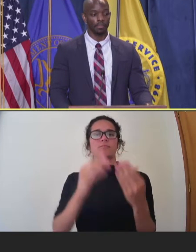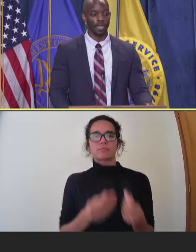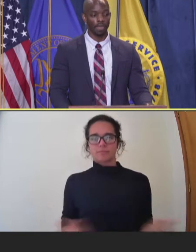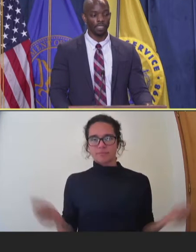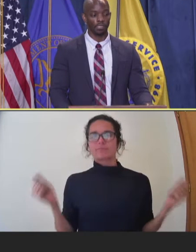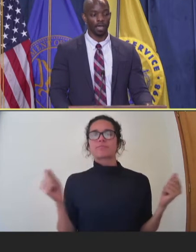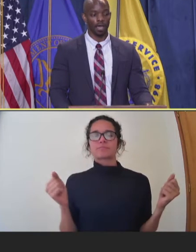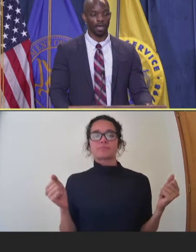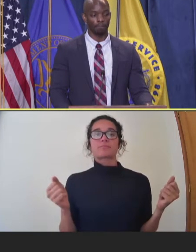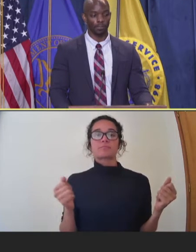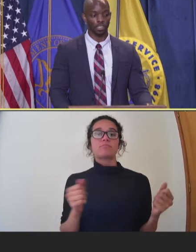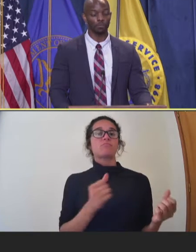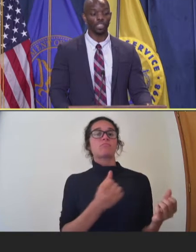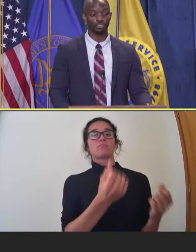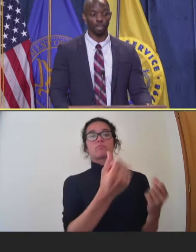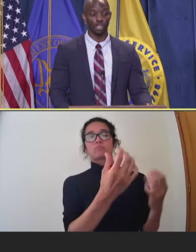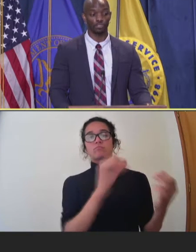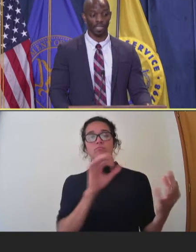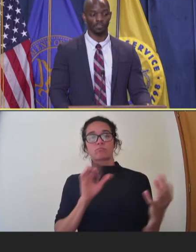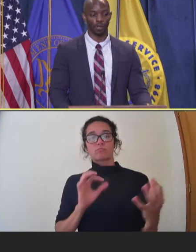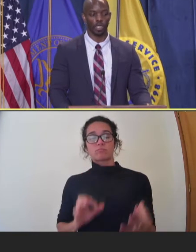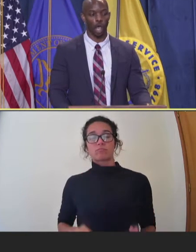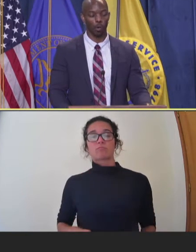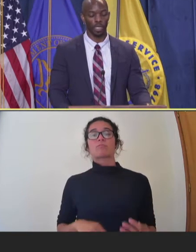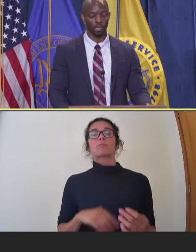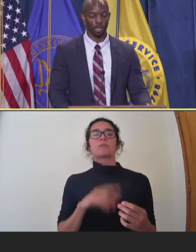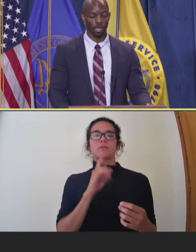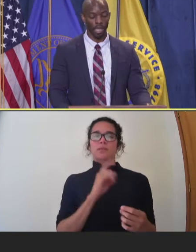they gave us some really strong directives that we can hone in on.